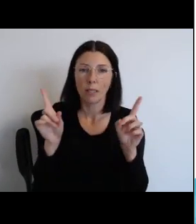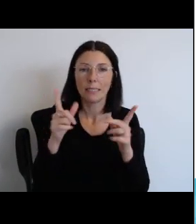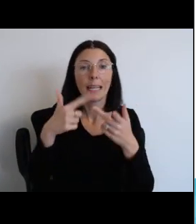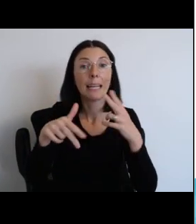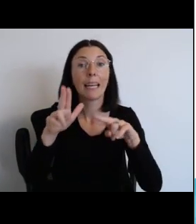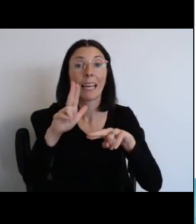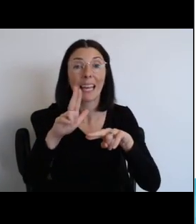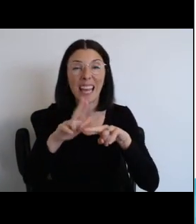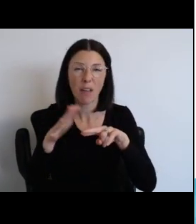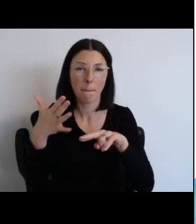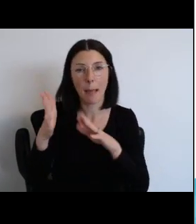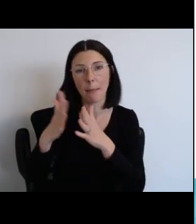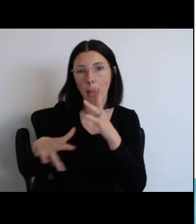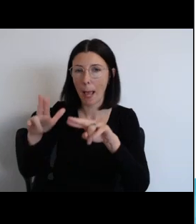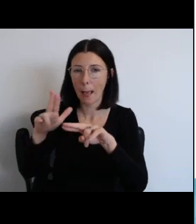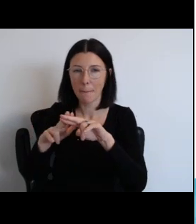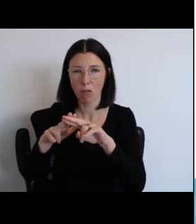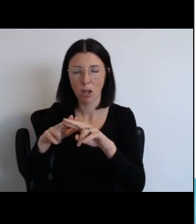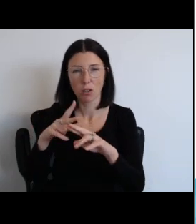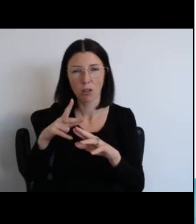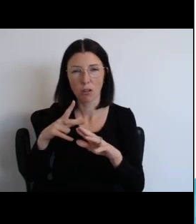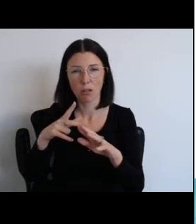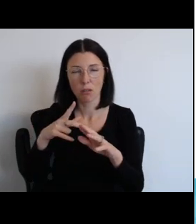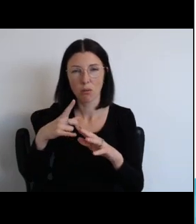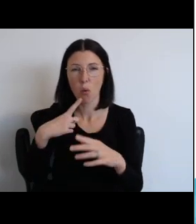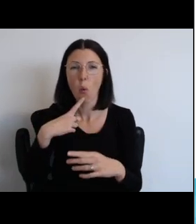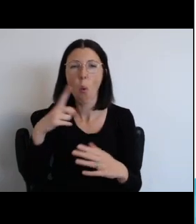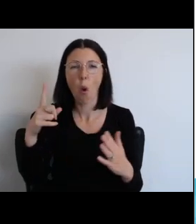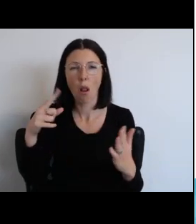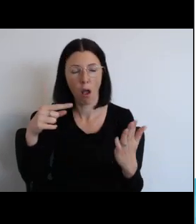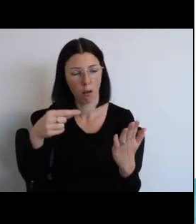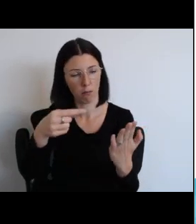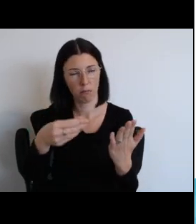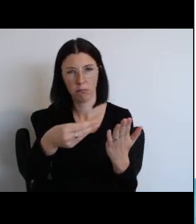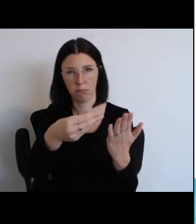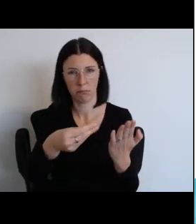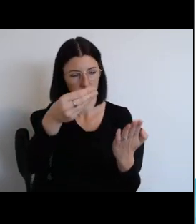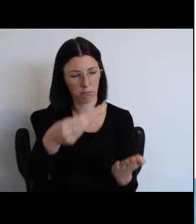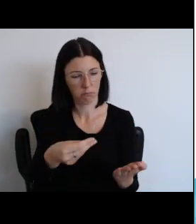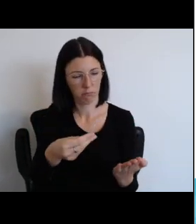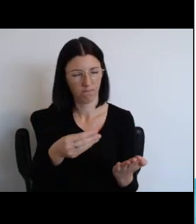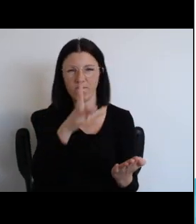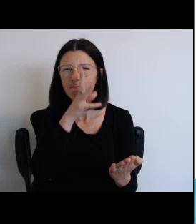understand the order and there'd need to be some evidence of that usually that person would need to